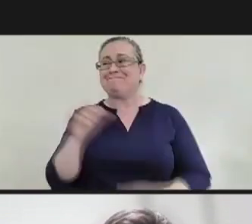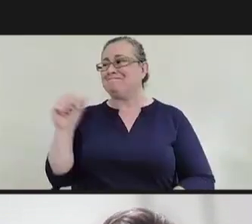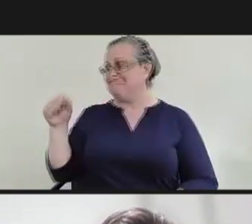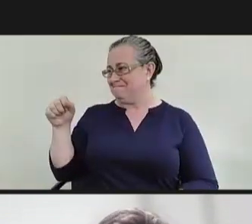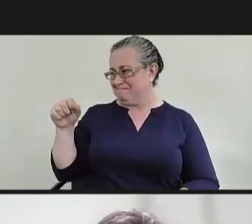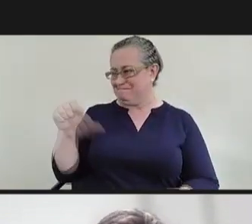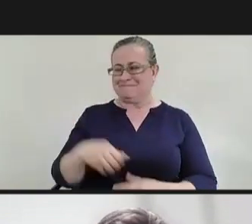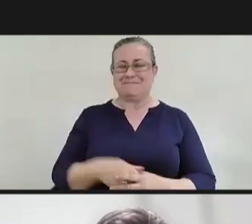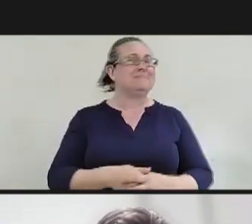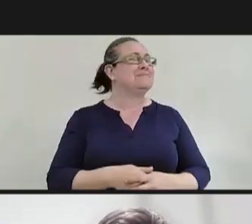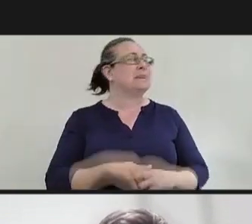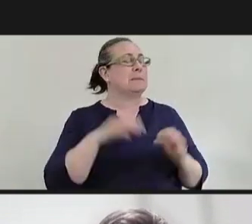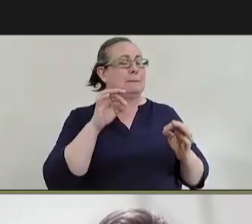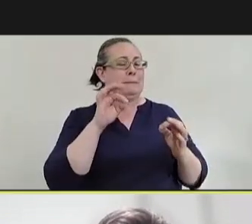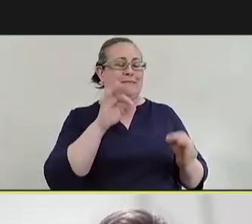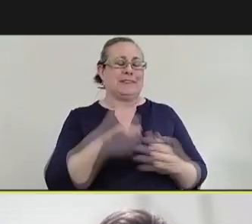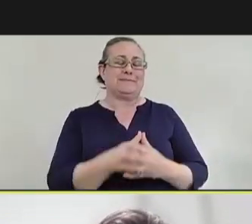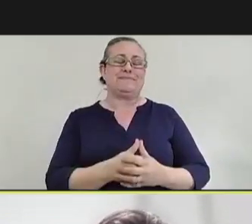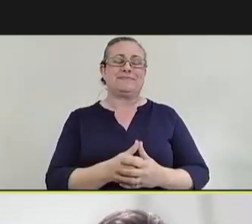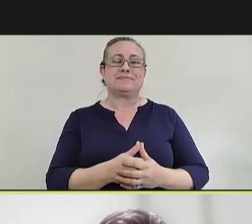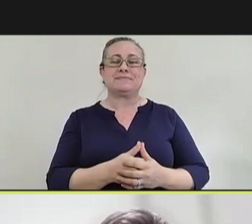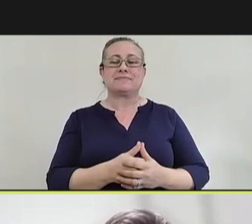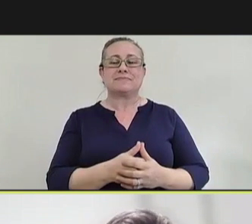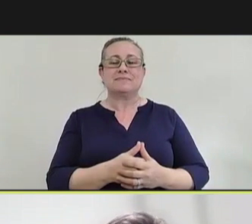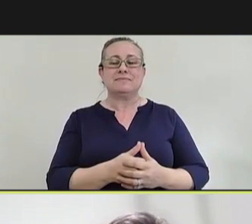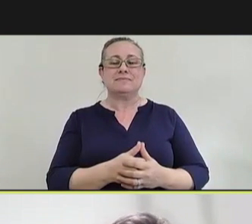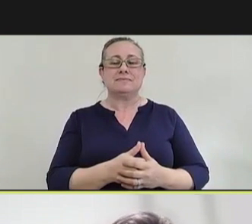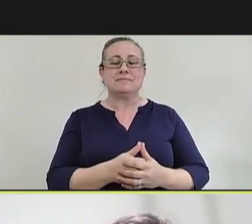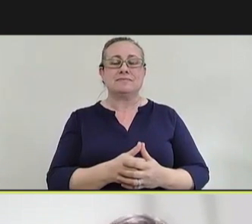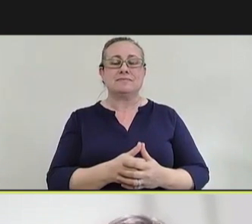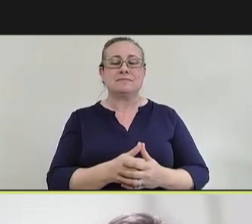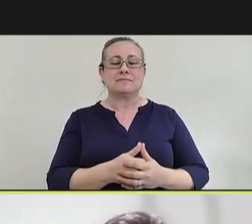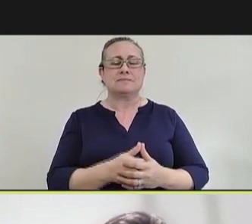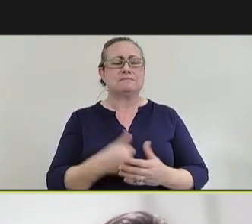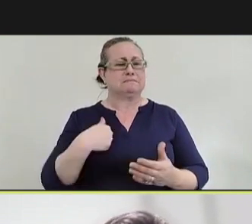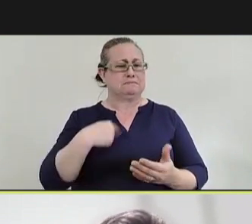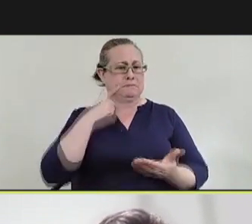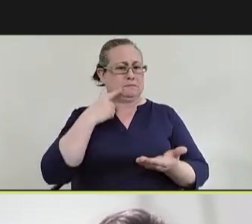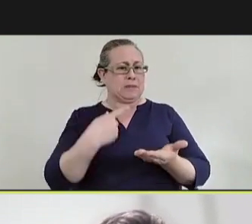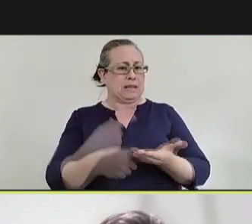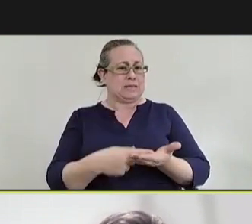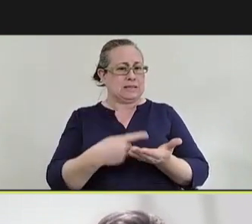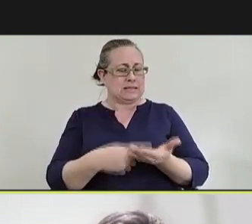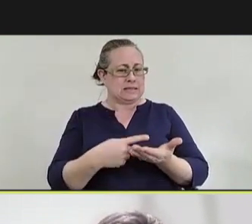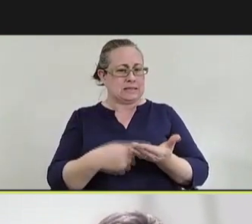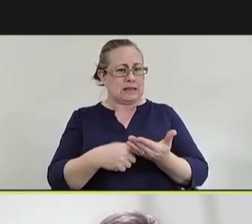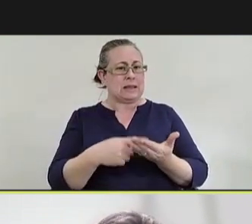Flor Munoz-Rivas: Perfect. Thank you. So, I will discuss a little bit the issues of